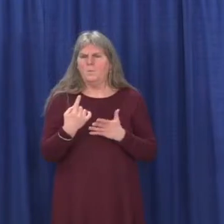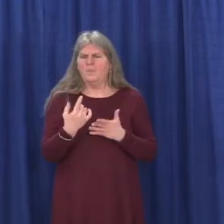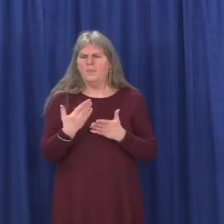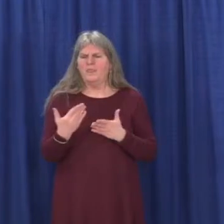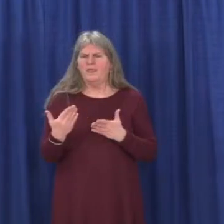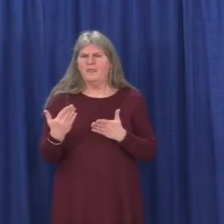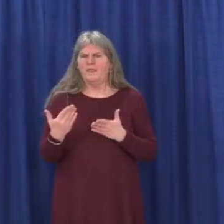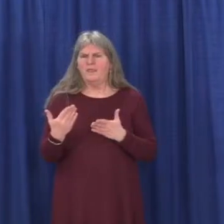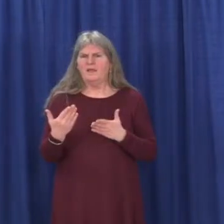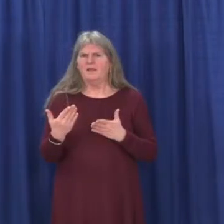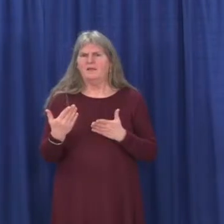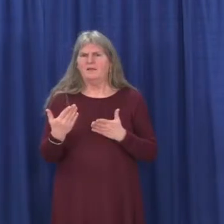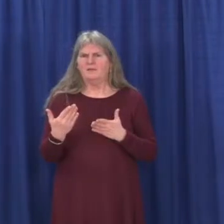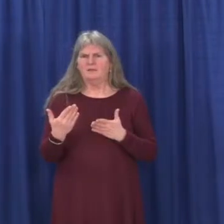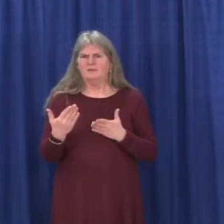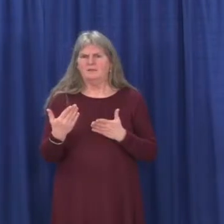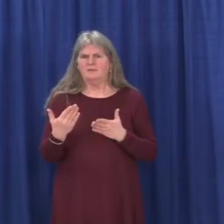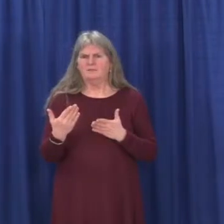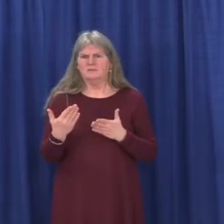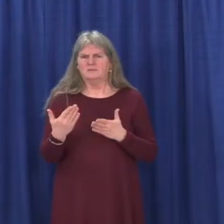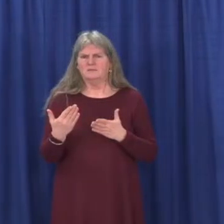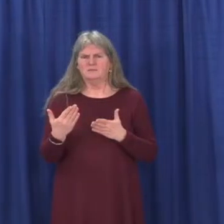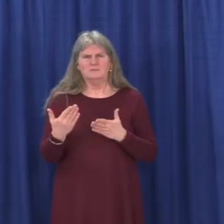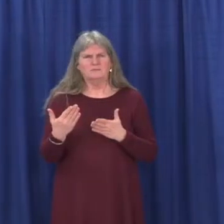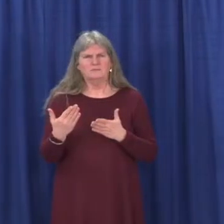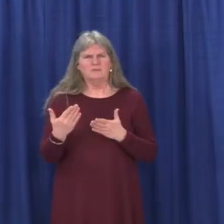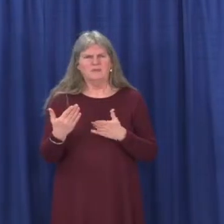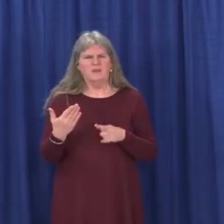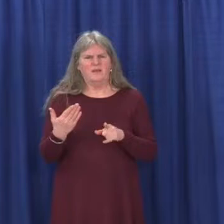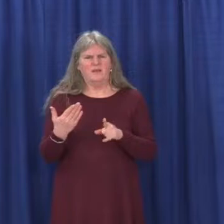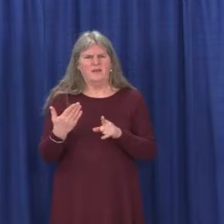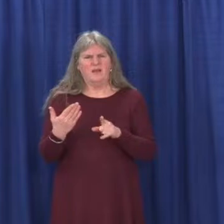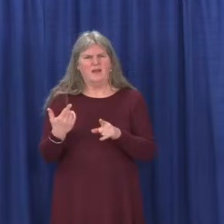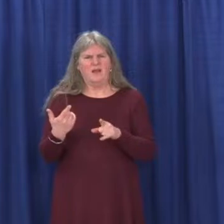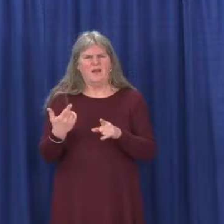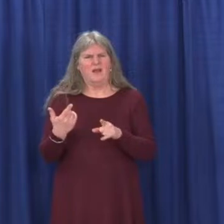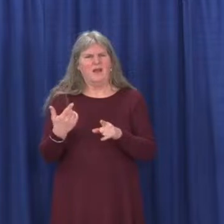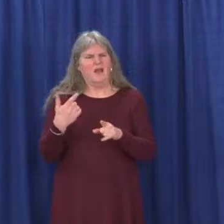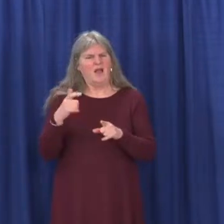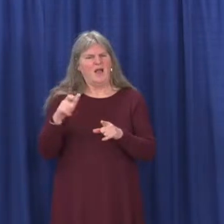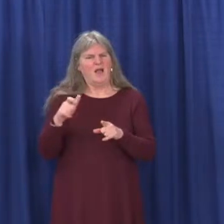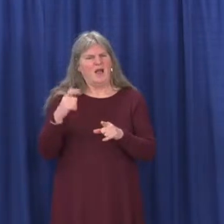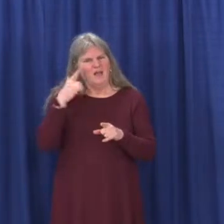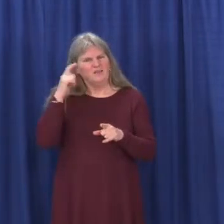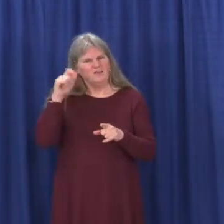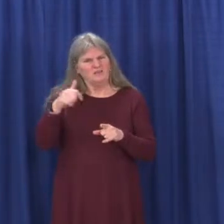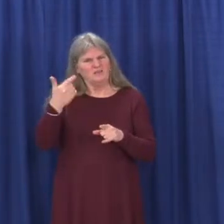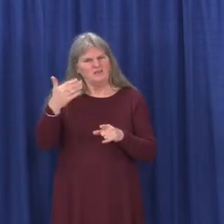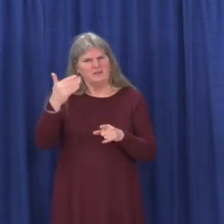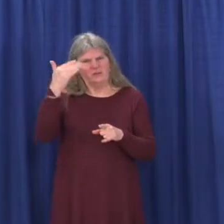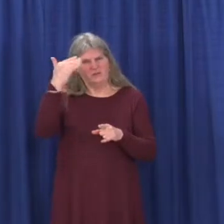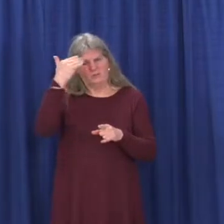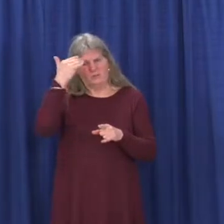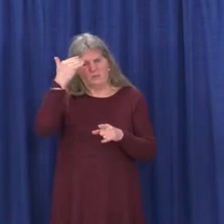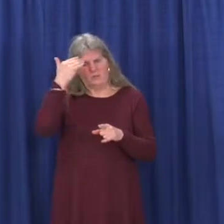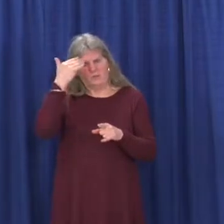when-- I think everybody should know this, and this is something that isn't particularly from our data, but it's true around--